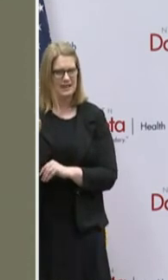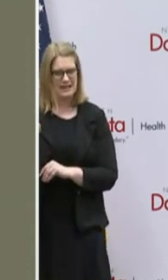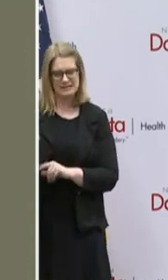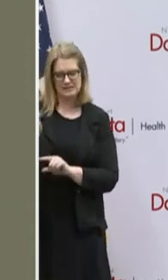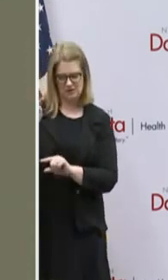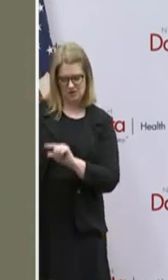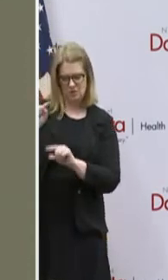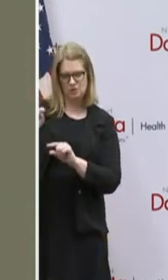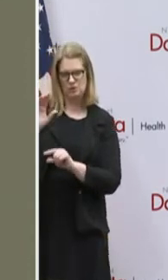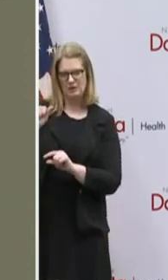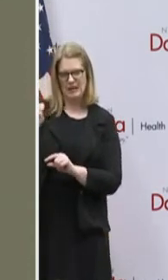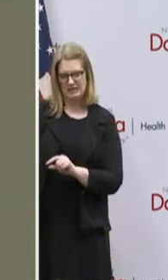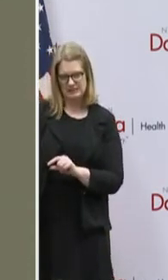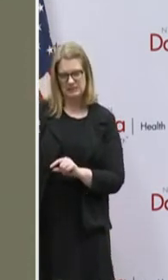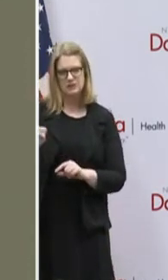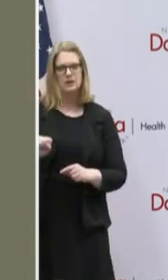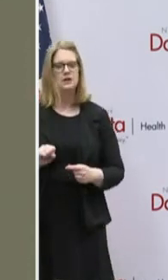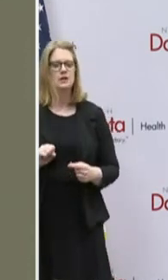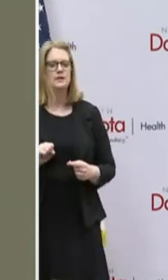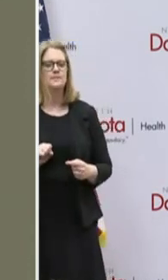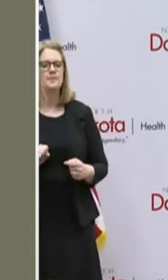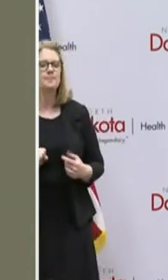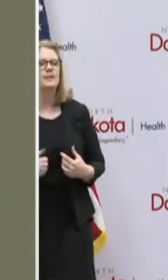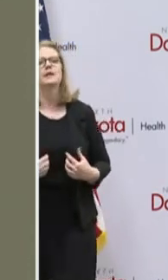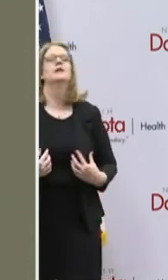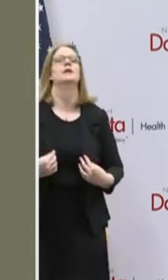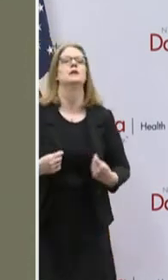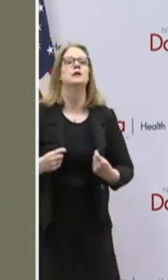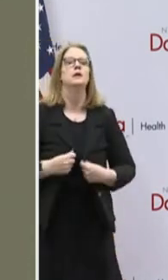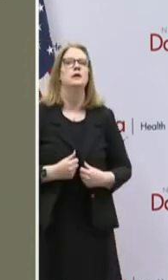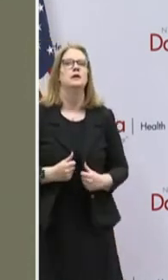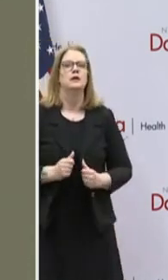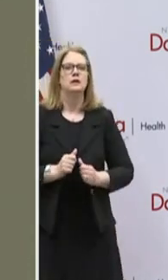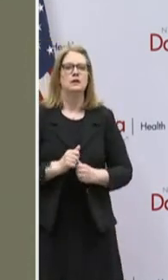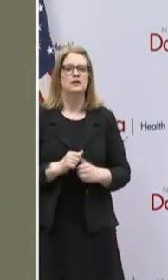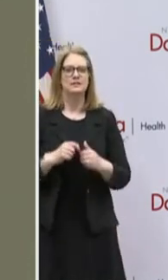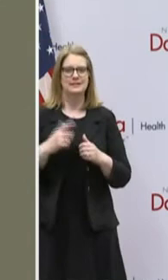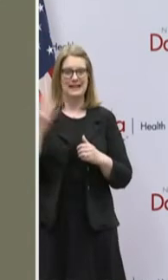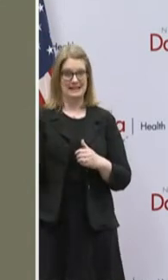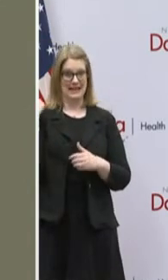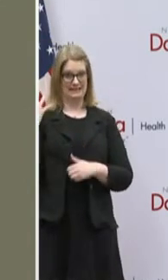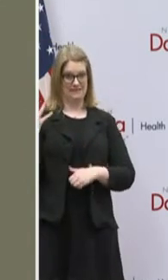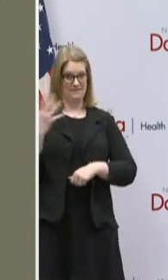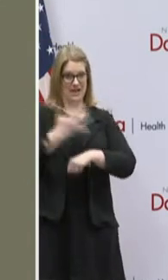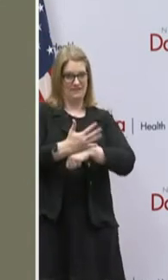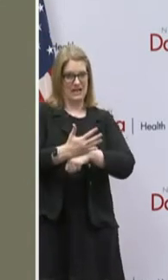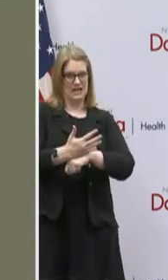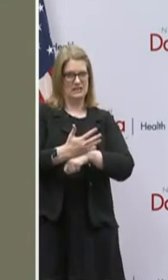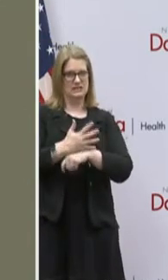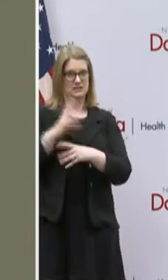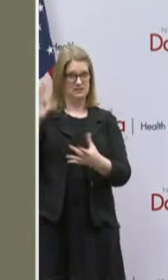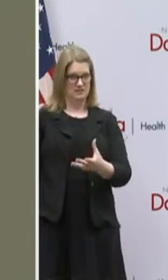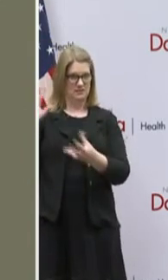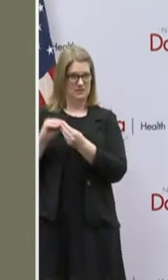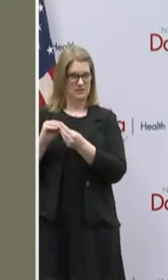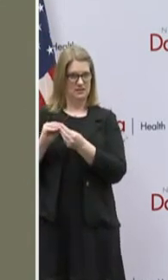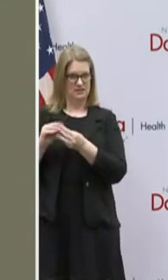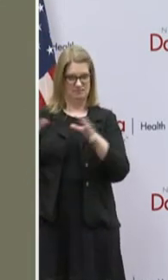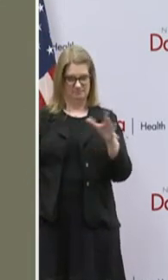CASS COUNTY, IN THOSE TWO CASES, OVER 80% OF THE ACTIVE CASES REMAIN IN THOSE COUNTIES.